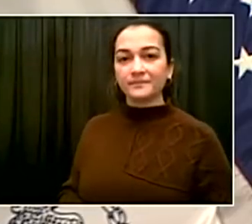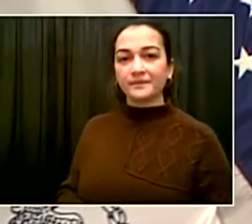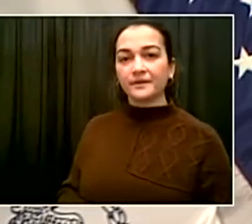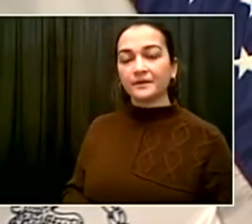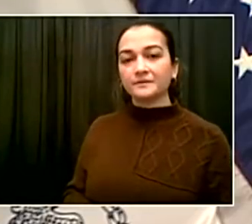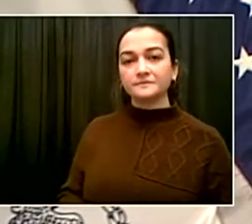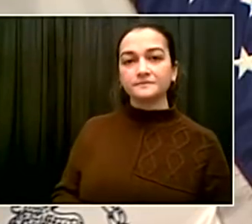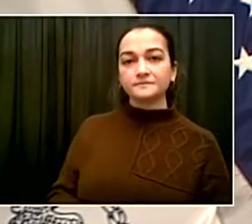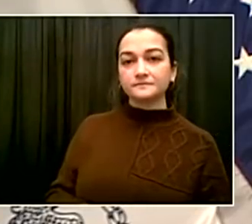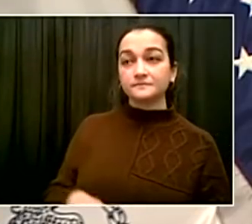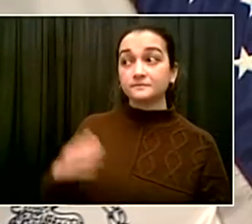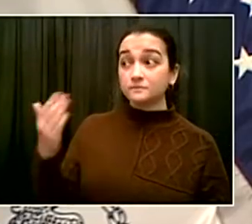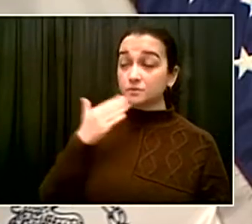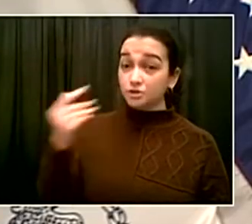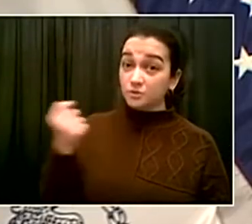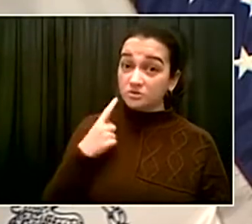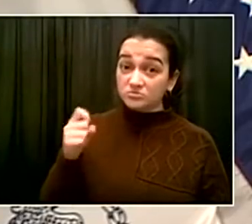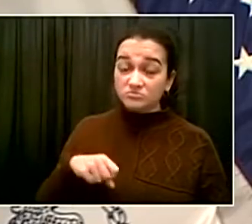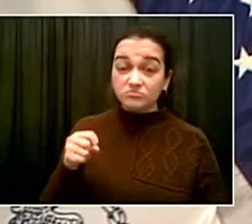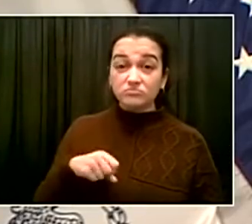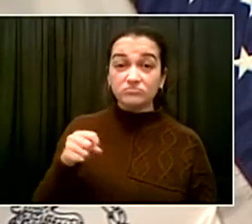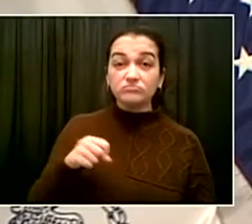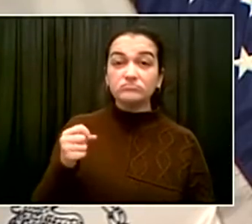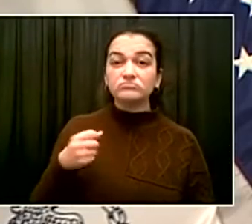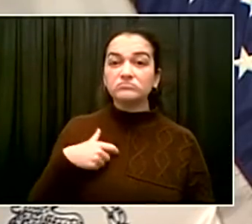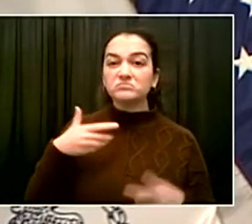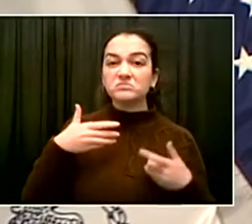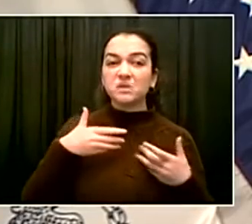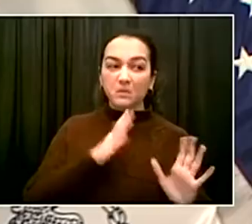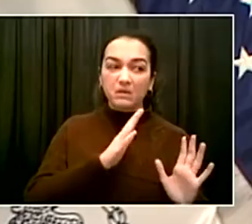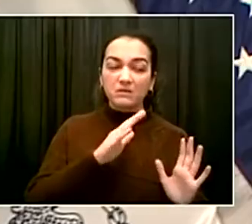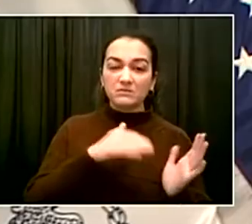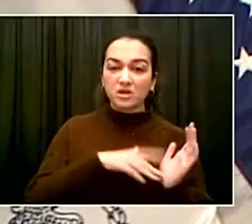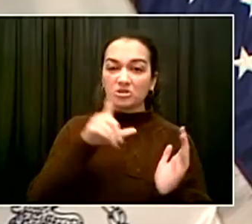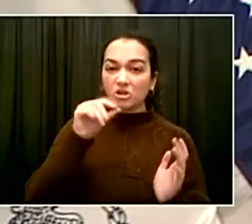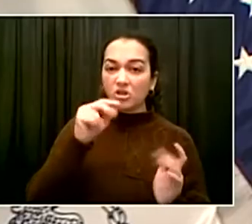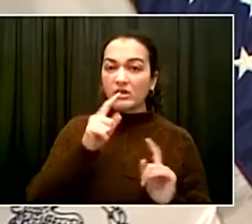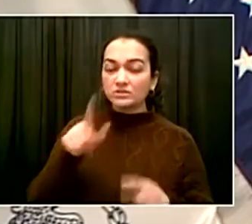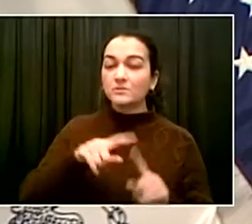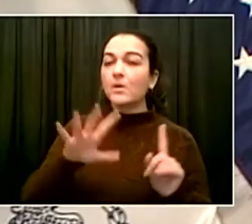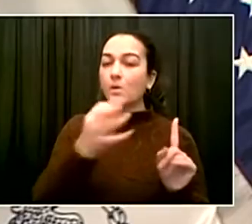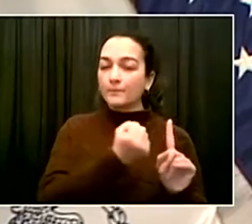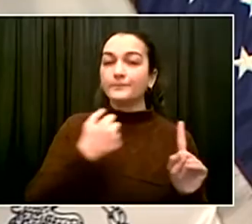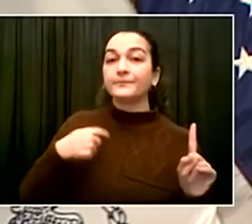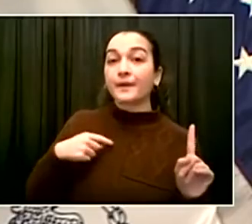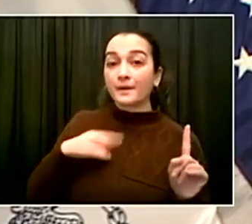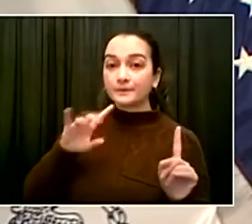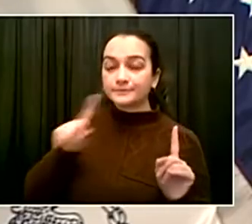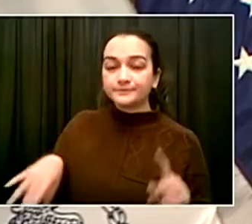SHOULD THE STATE BRING BACK TEST CENTERS IN THE CITY, AND DO YOU HAVE ANY INDICATION THAT IT MIGHT?